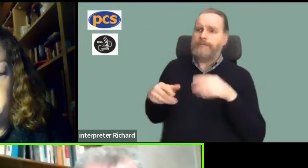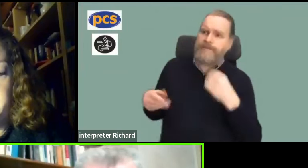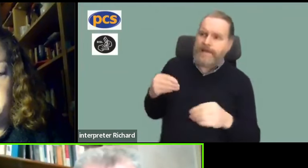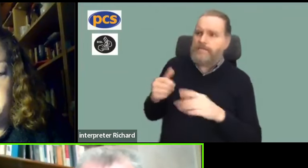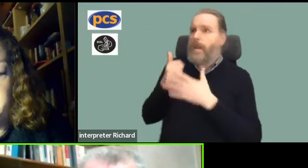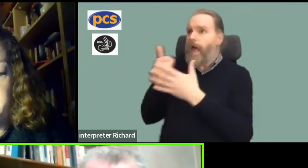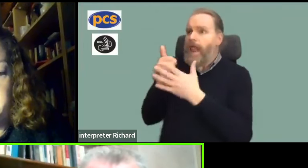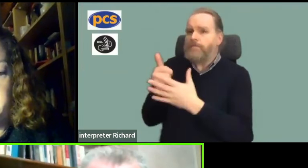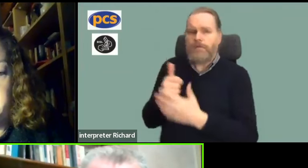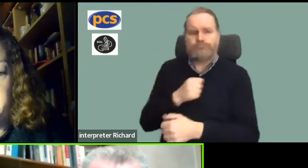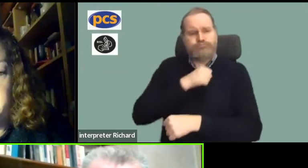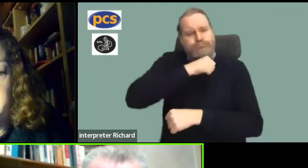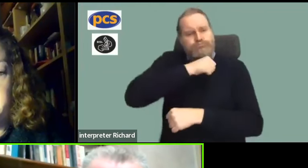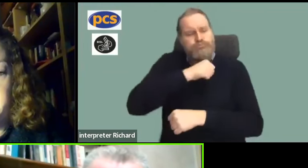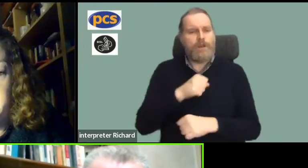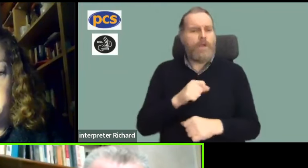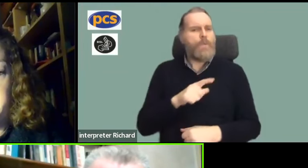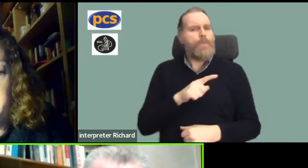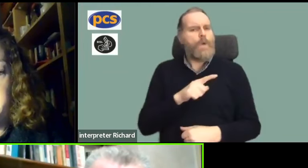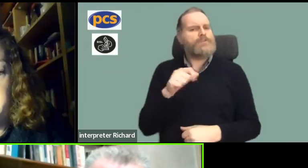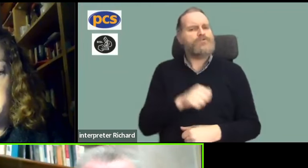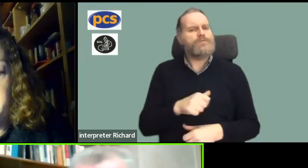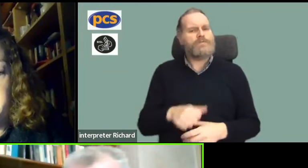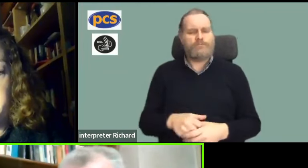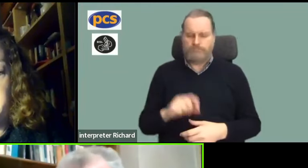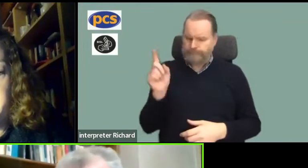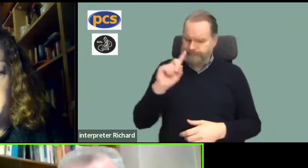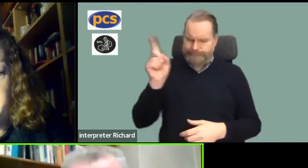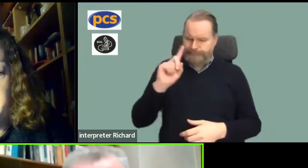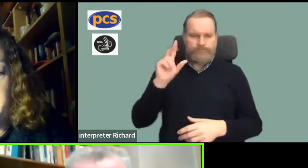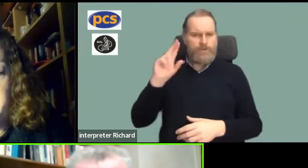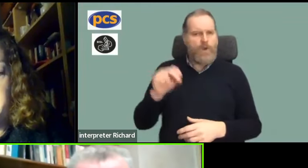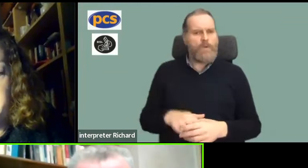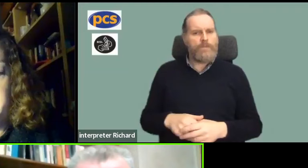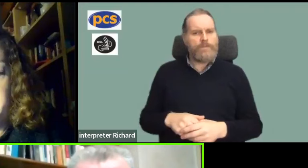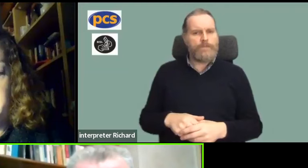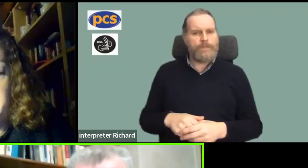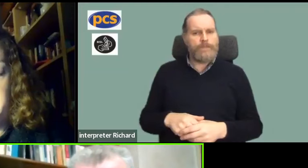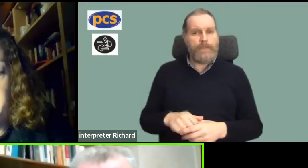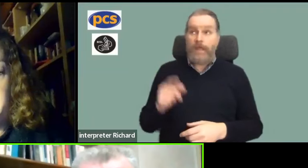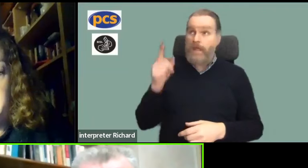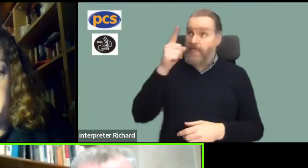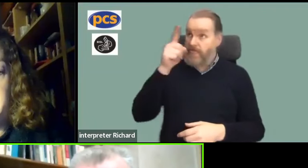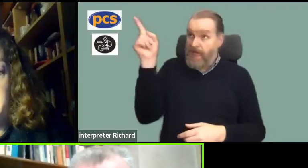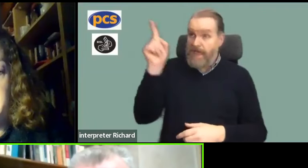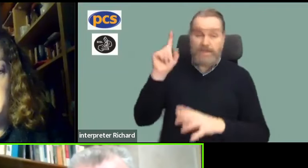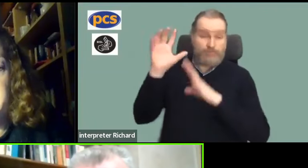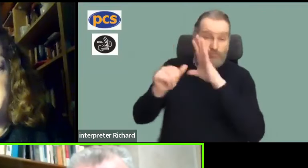anything g, have to think about whether or have to think about whether or not something you should you should do, and whether or not we're just helping the